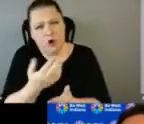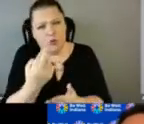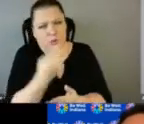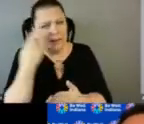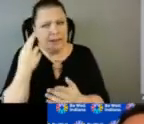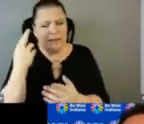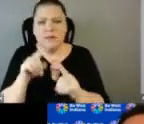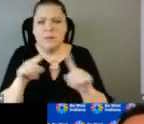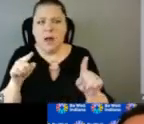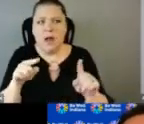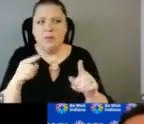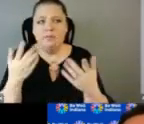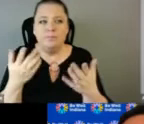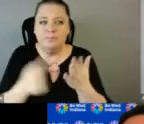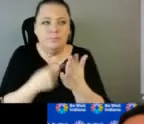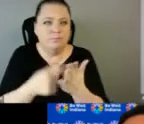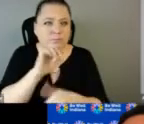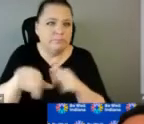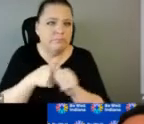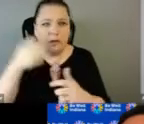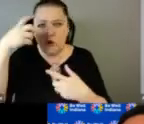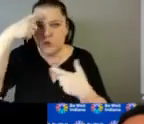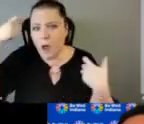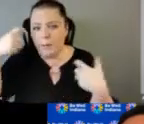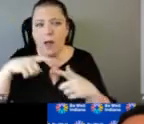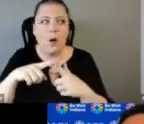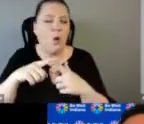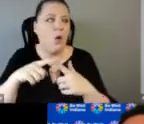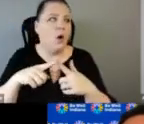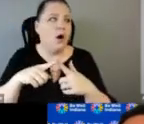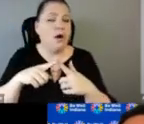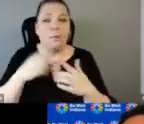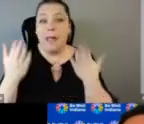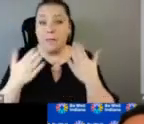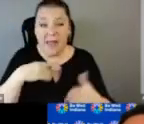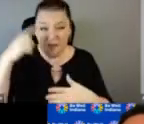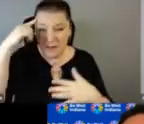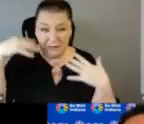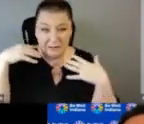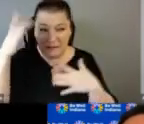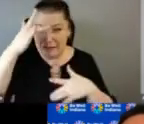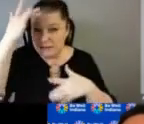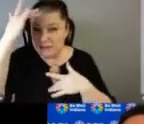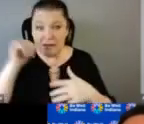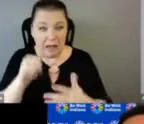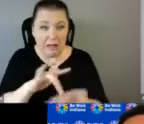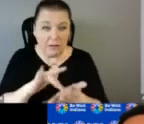are our trauma, or, you know, on, you know, untreated mental illness, or, you know, just difficulties in life. And I